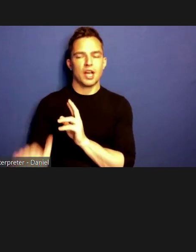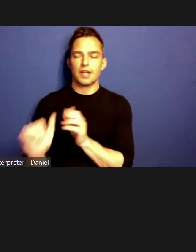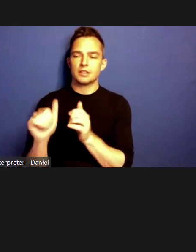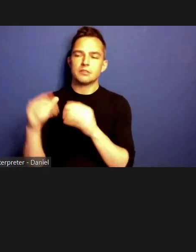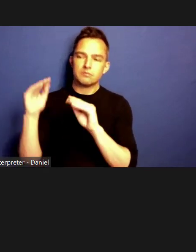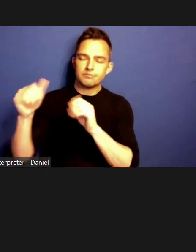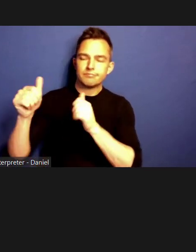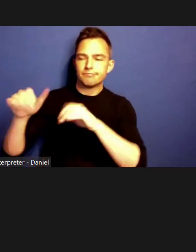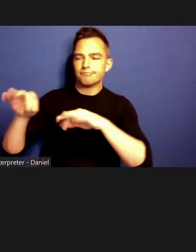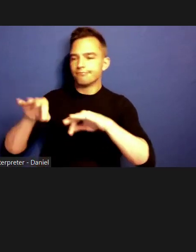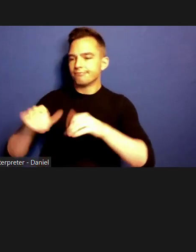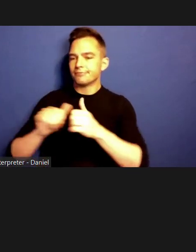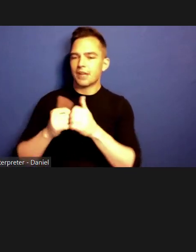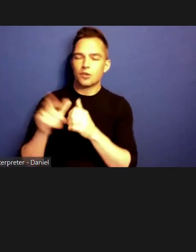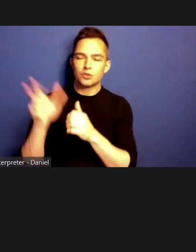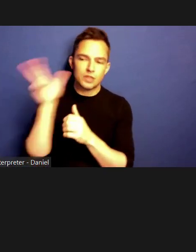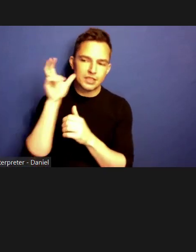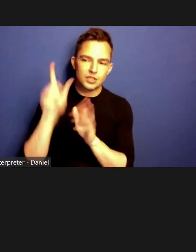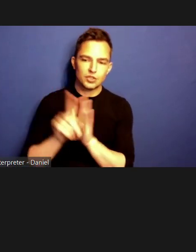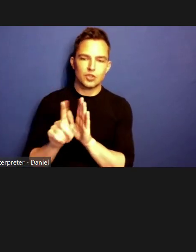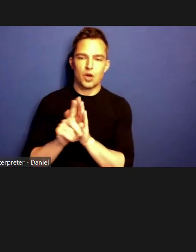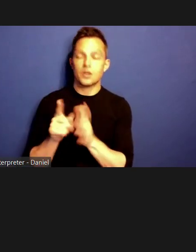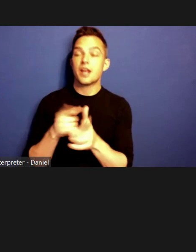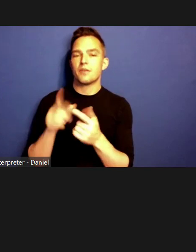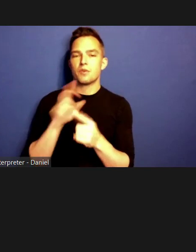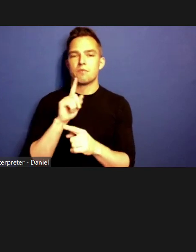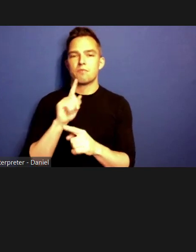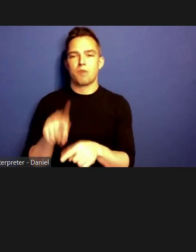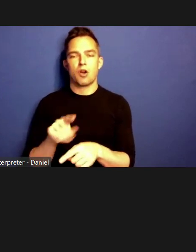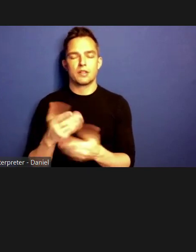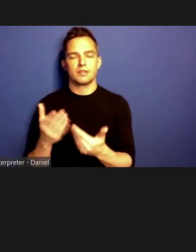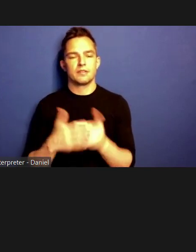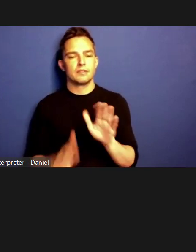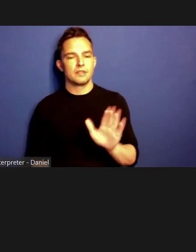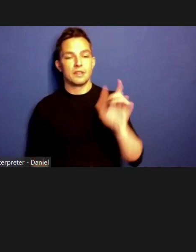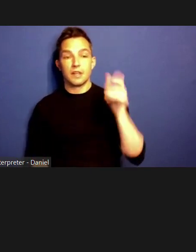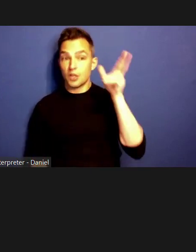by raising a hand or placing a toy in a bucket.